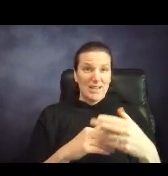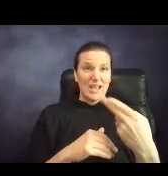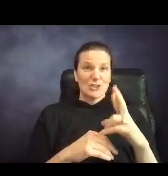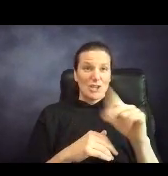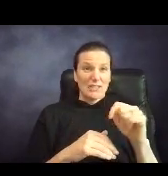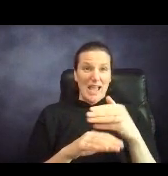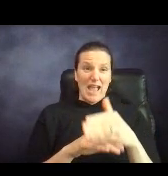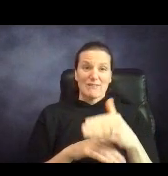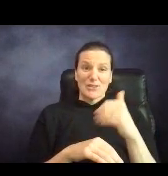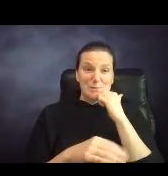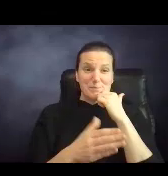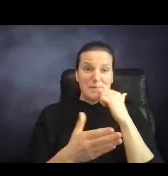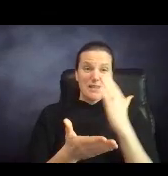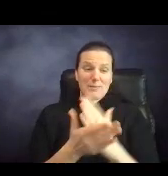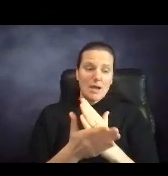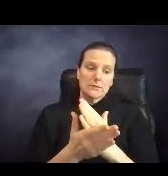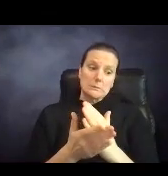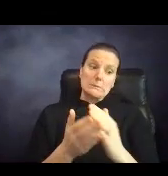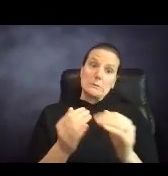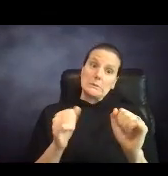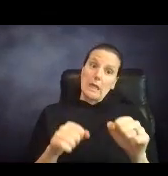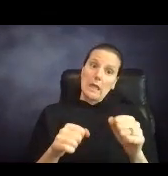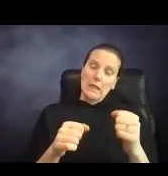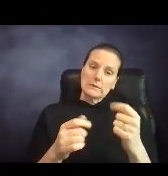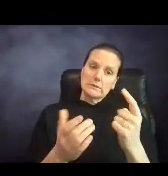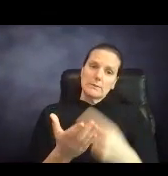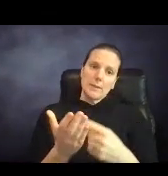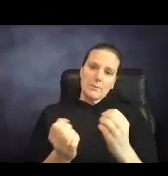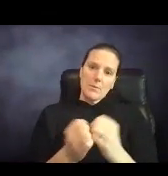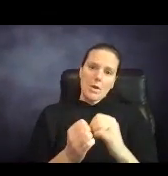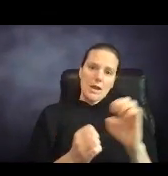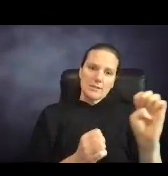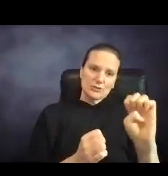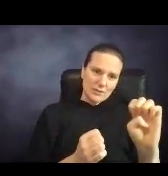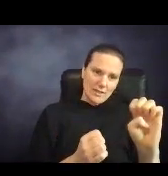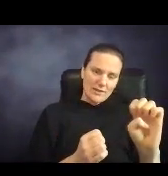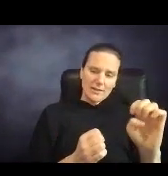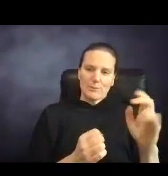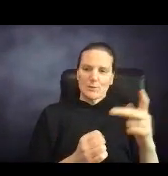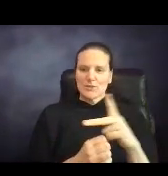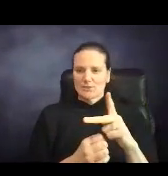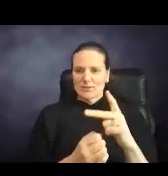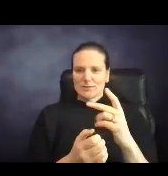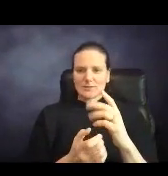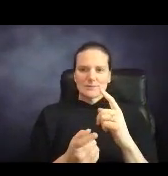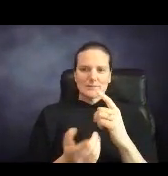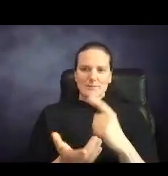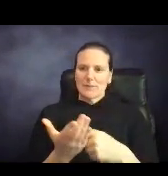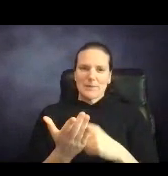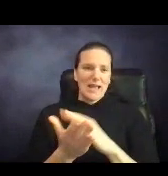You can sometimes when there's just more estrogen than progesterone or you can't clear it out, clear it out all the way the endometrium gets thickened,